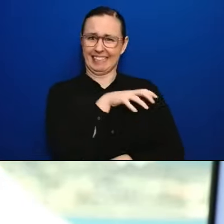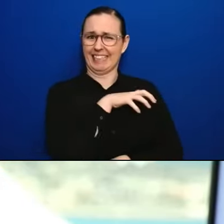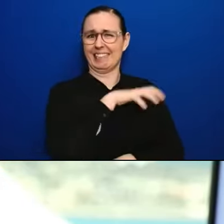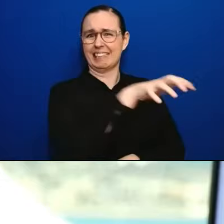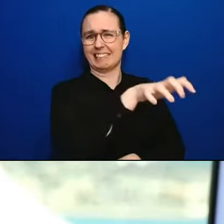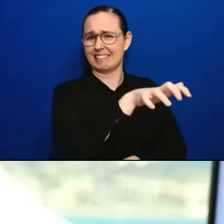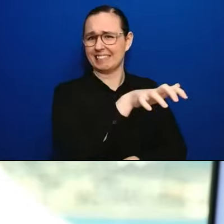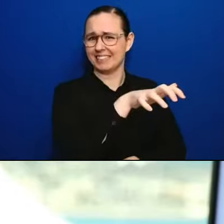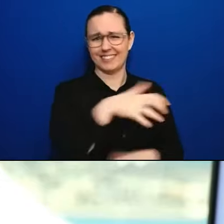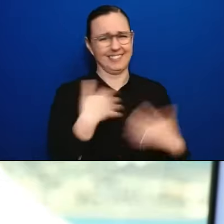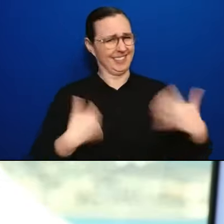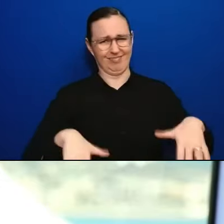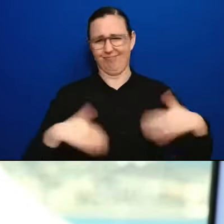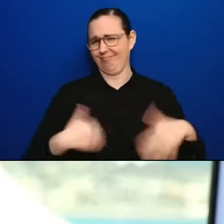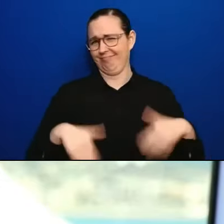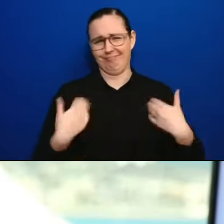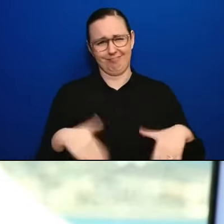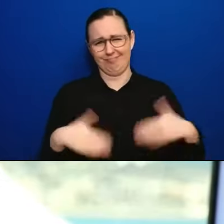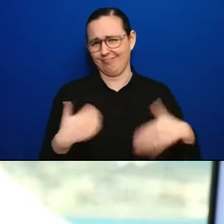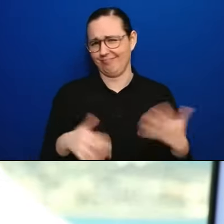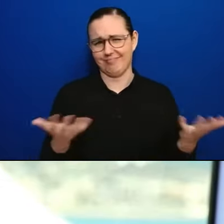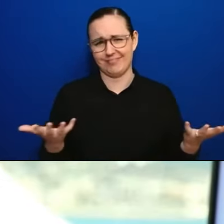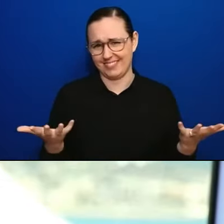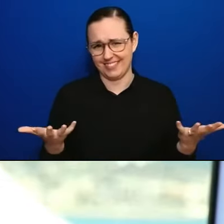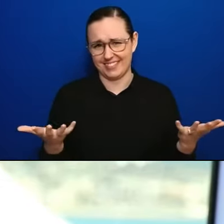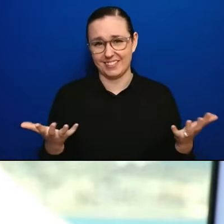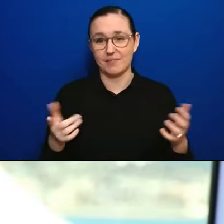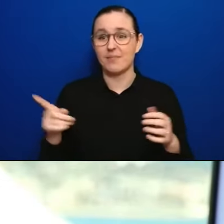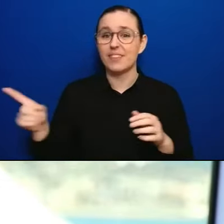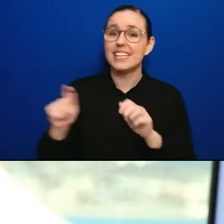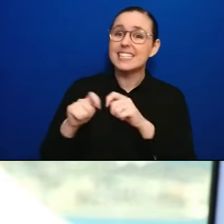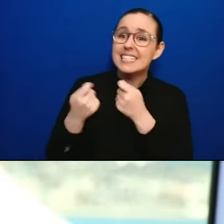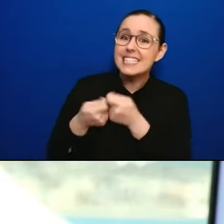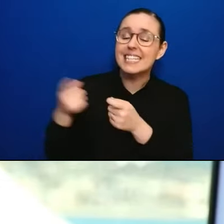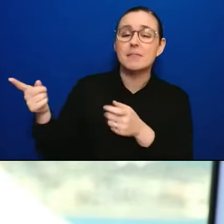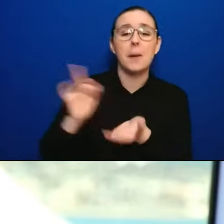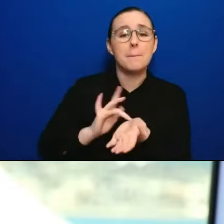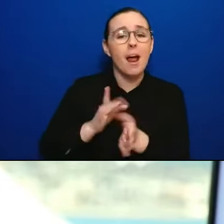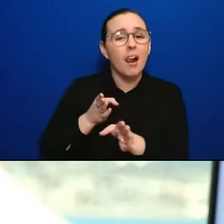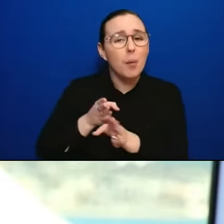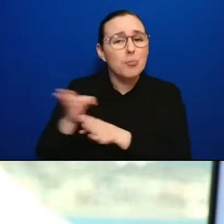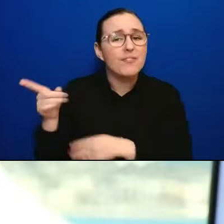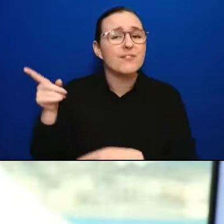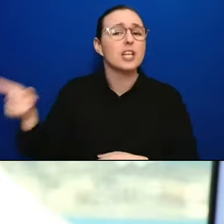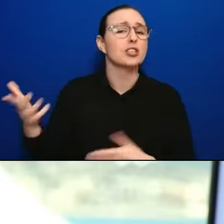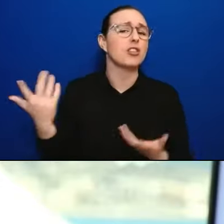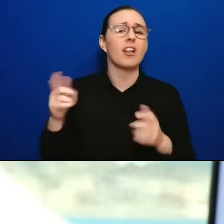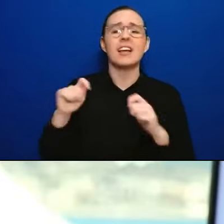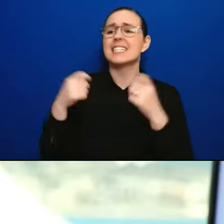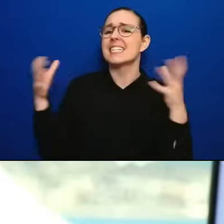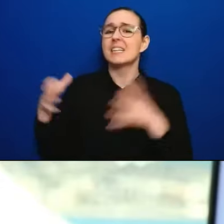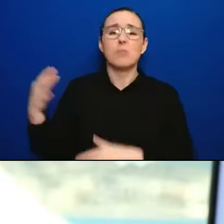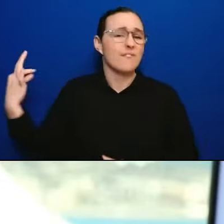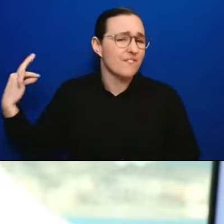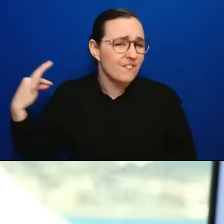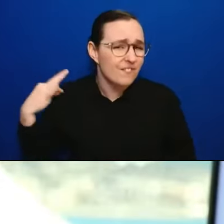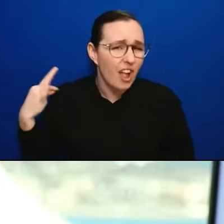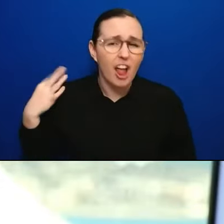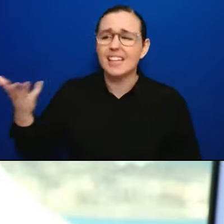And I think what we see in fact and we have seen in our vaccination effort from our